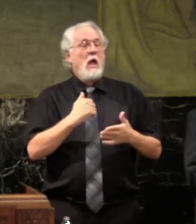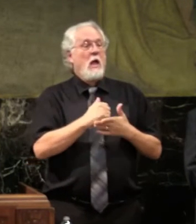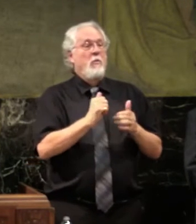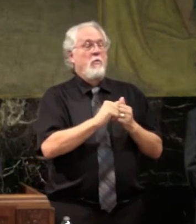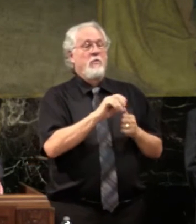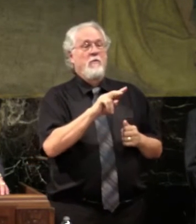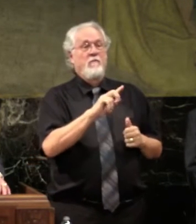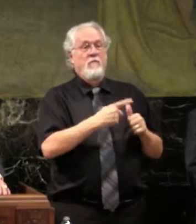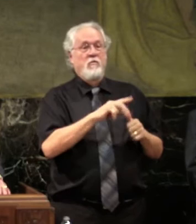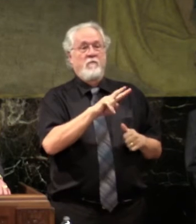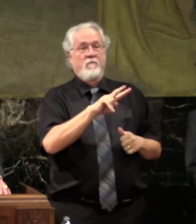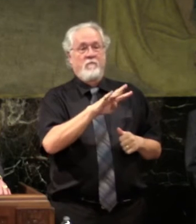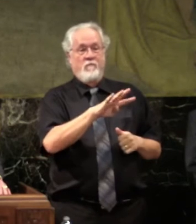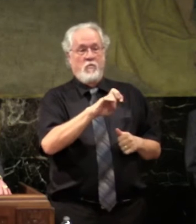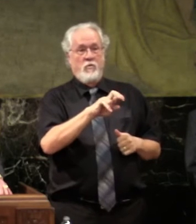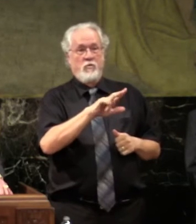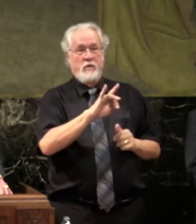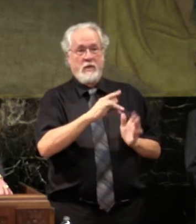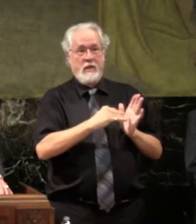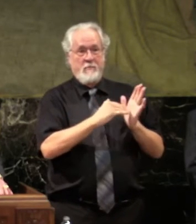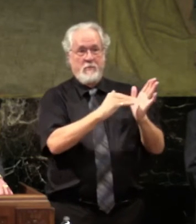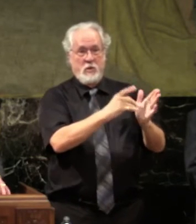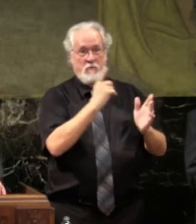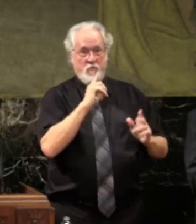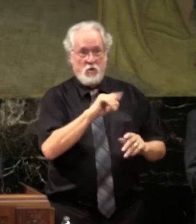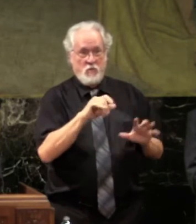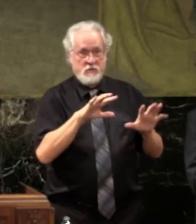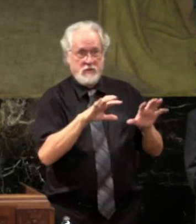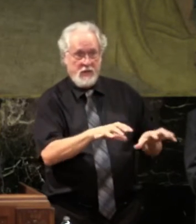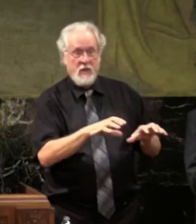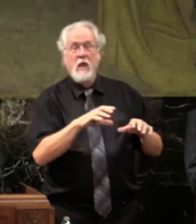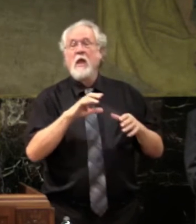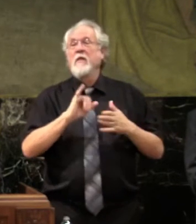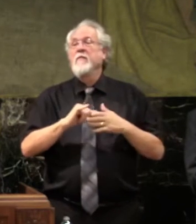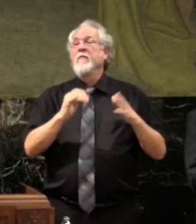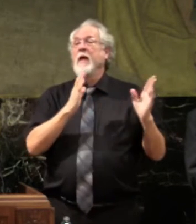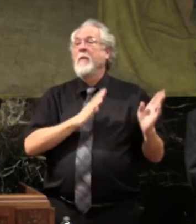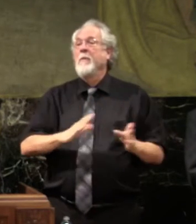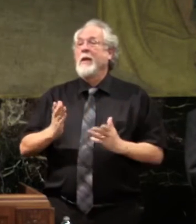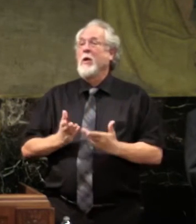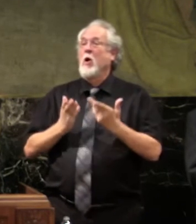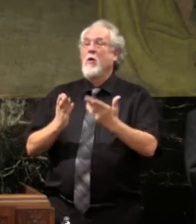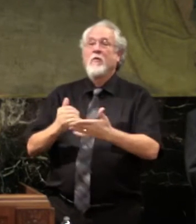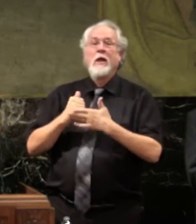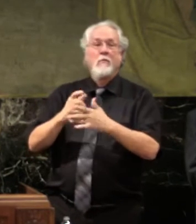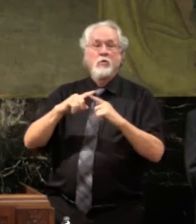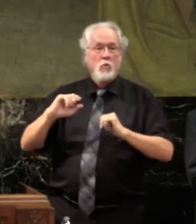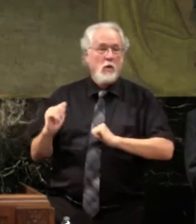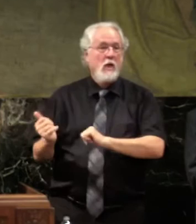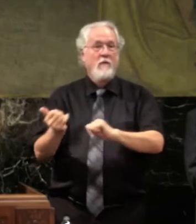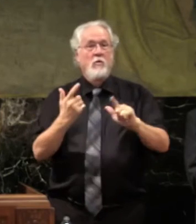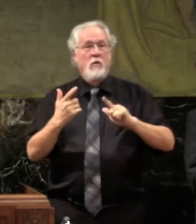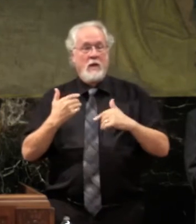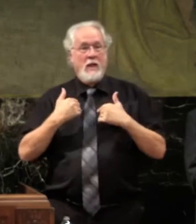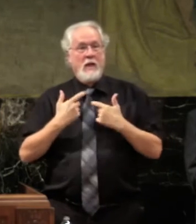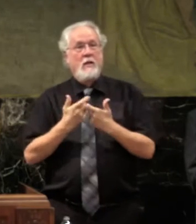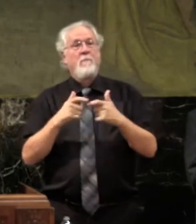the congress approved for Louisiana this plan is offer some measure of help to everyone who had a major or severe